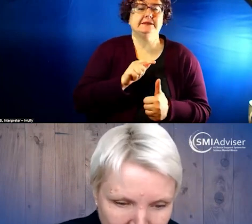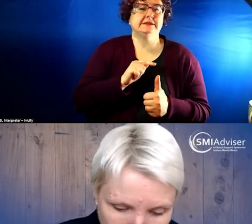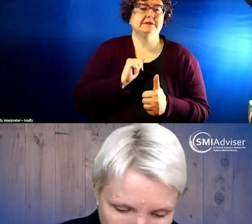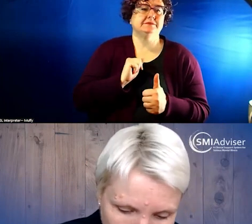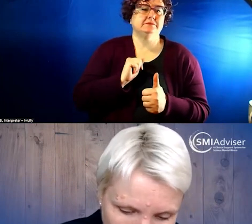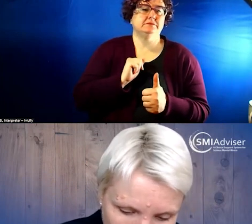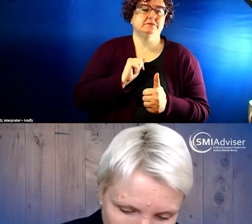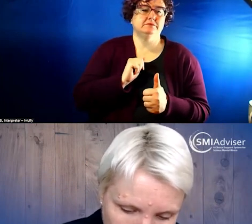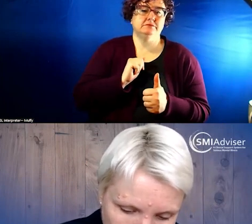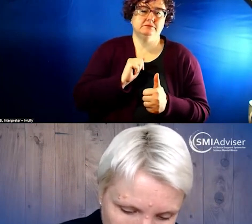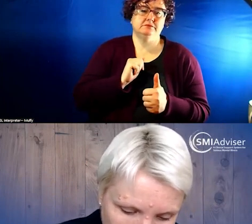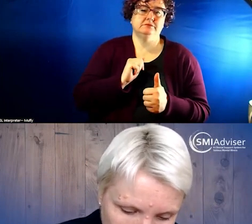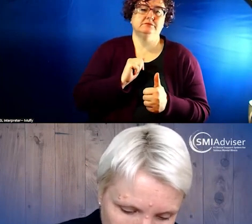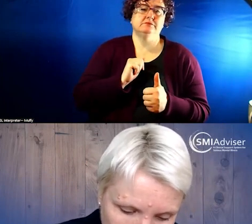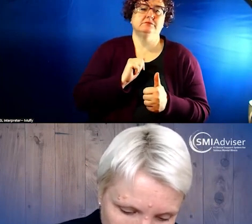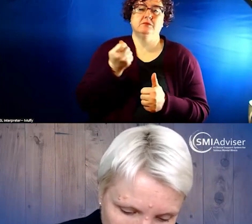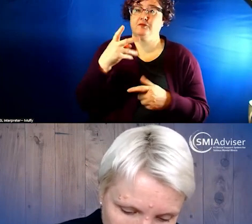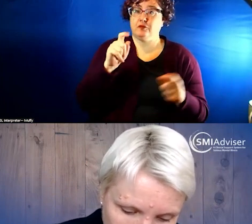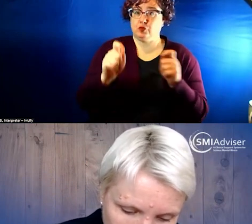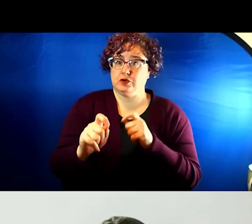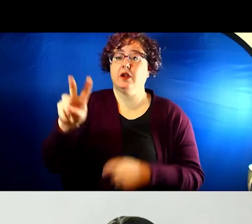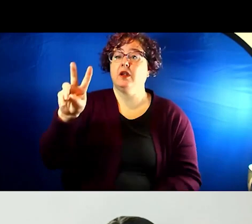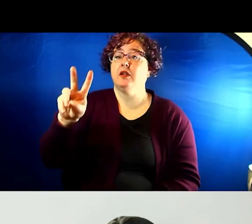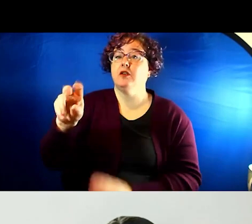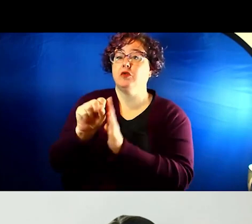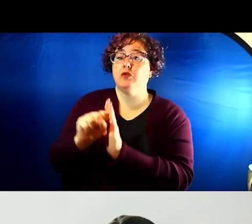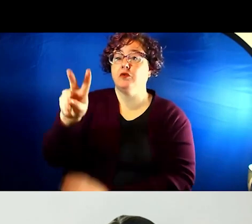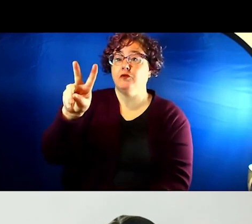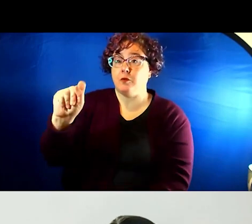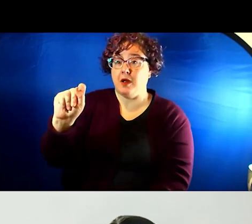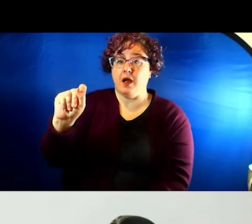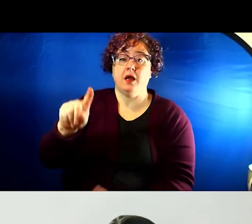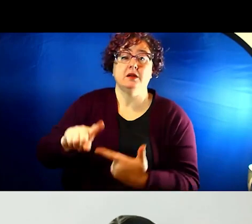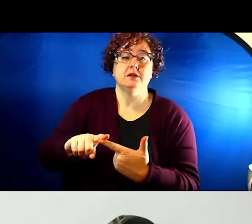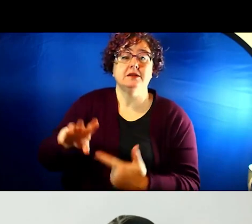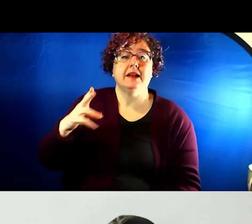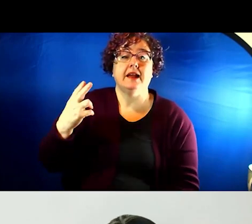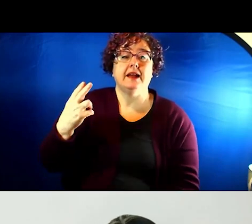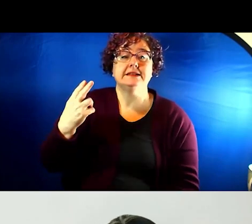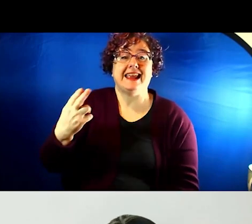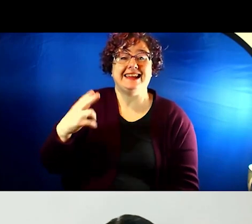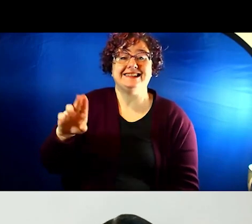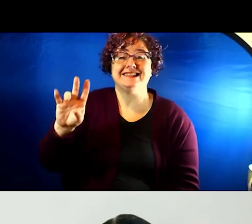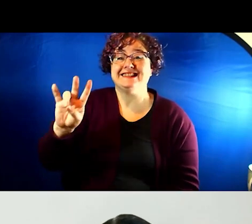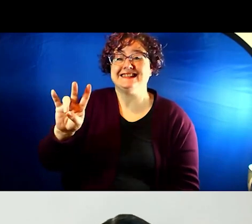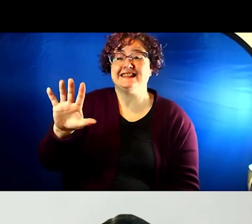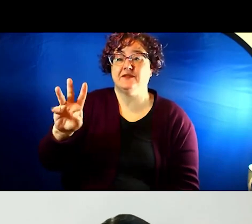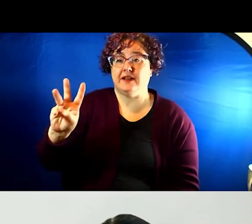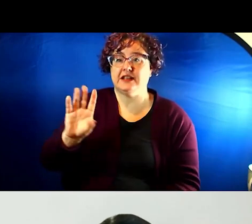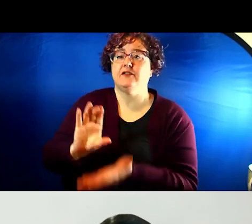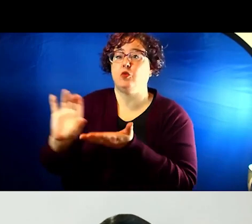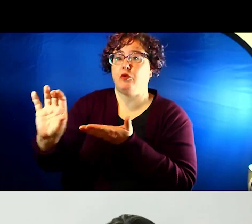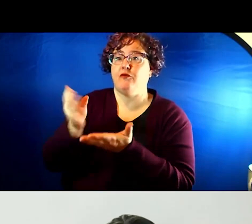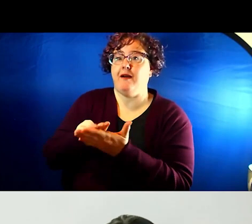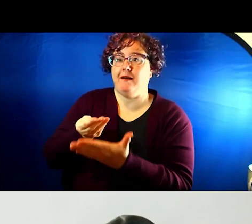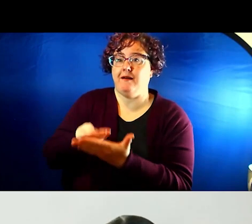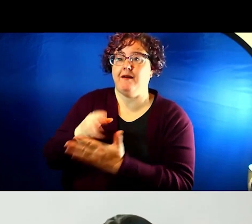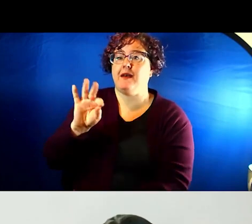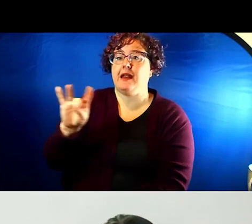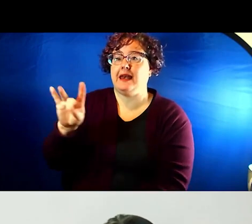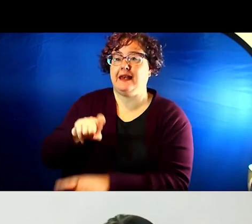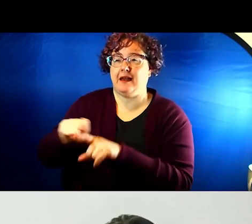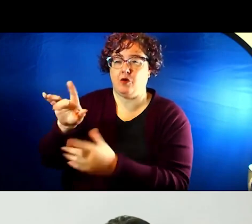VERMONT HAS A FEE BILL H657 THAT WOULD FUND 988 CALL CENTERS.